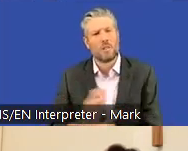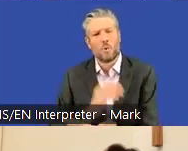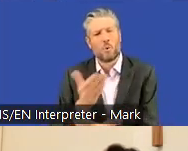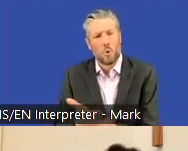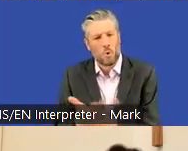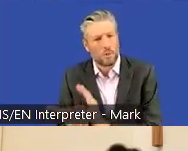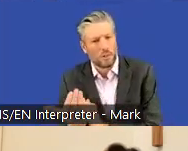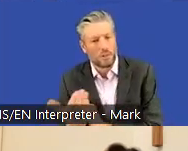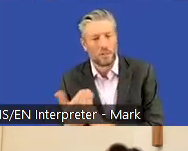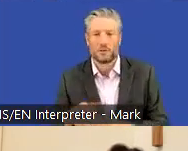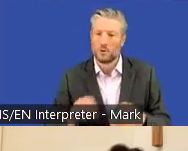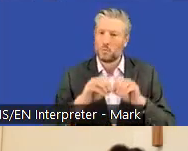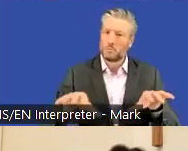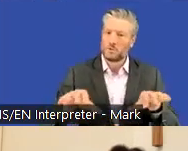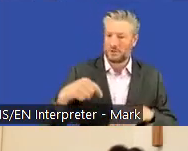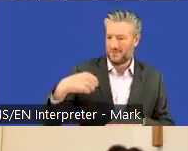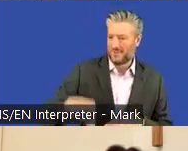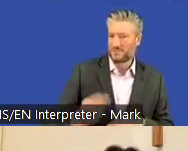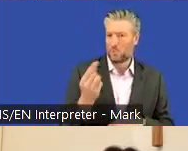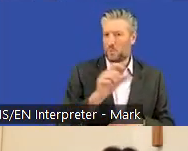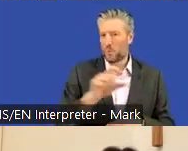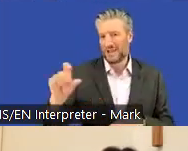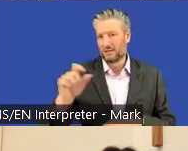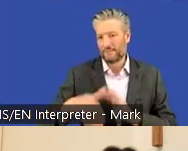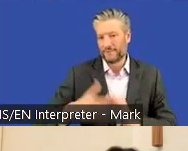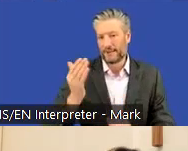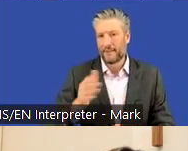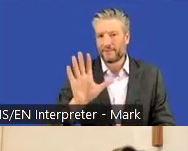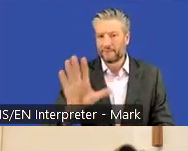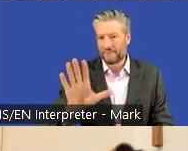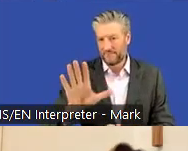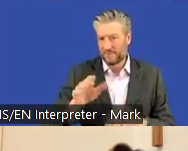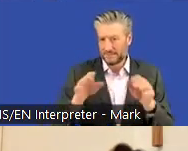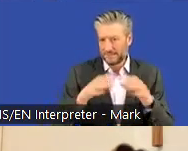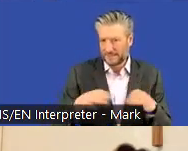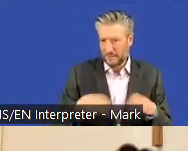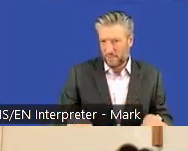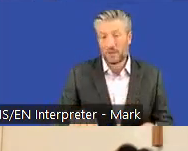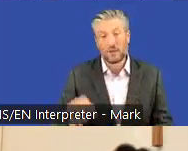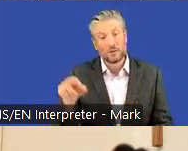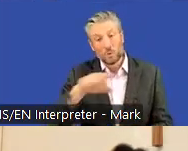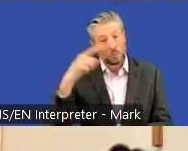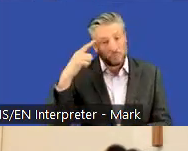So the deadline is on the 5th of December, if you would like to propose a webinar for the global I Double AP as well.